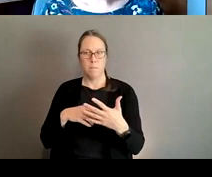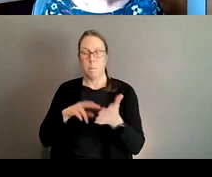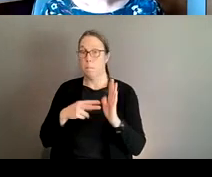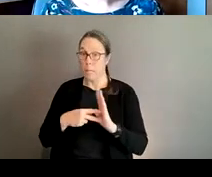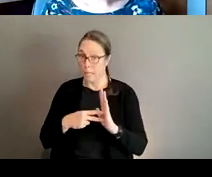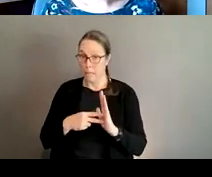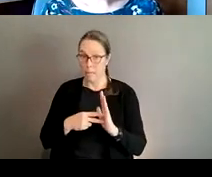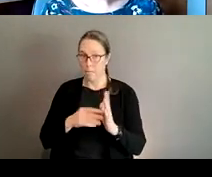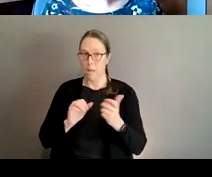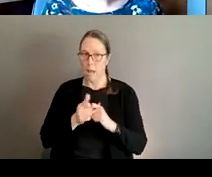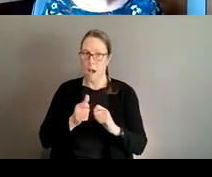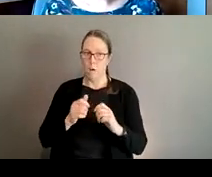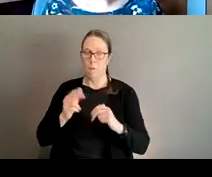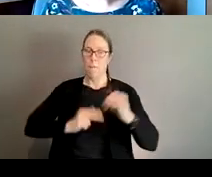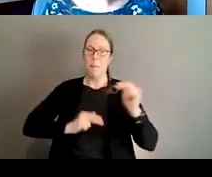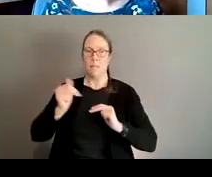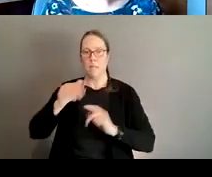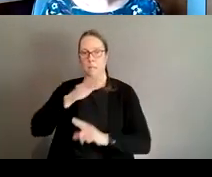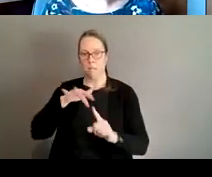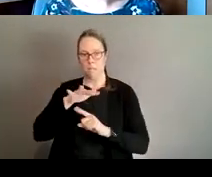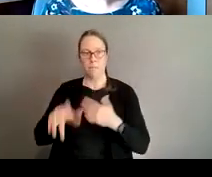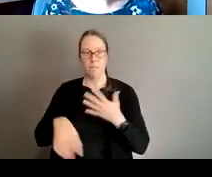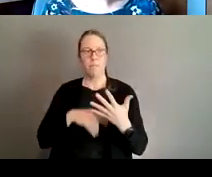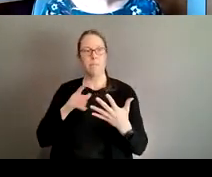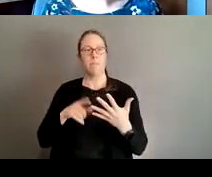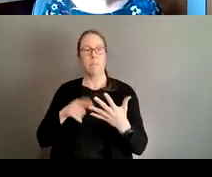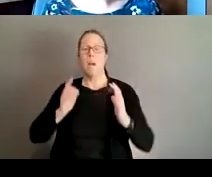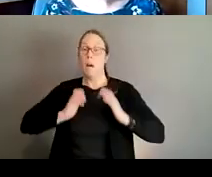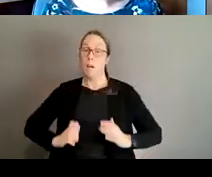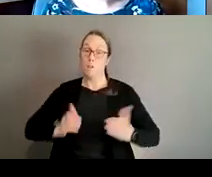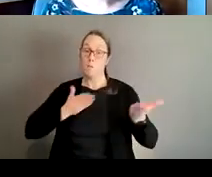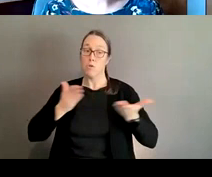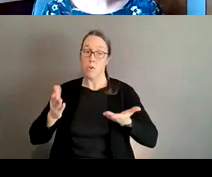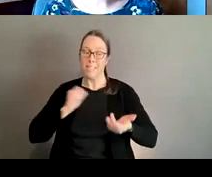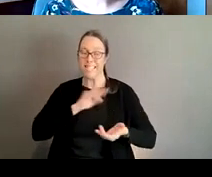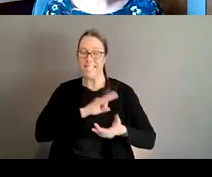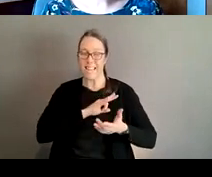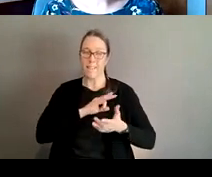the concert was held in. Customer service and staff training. Evaluation and research.